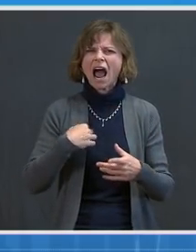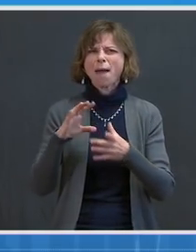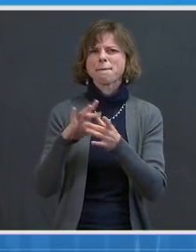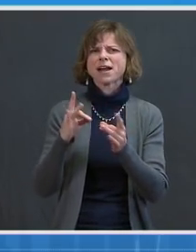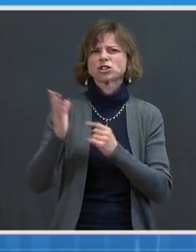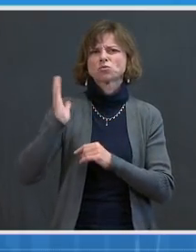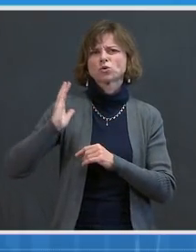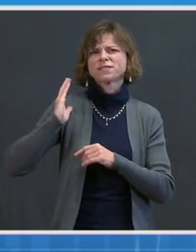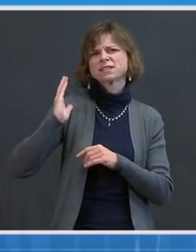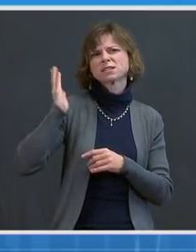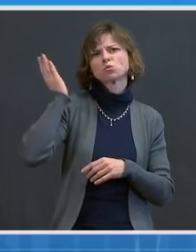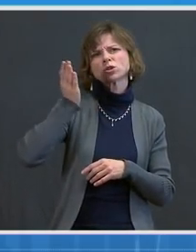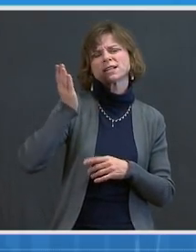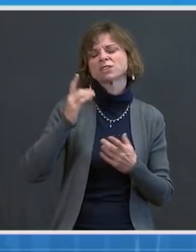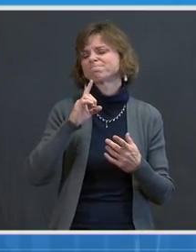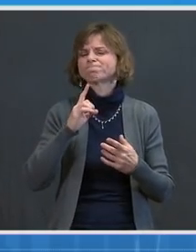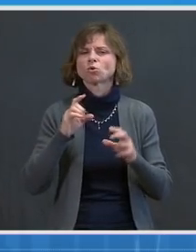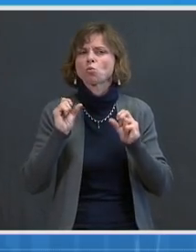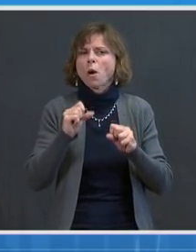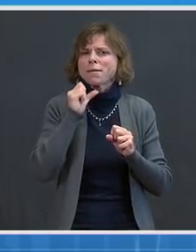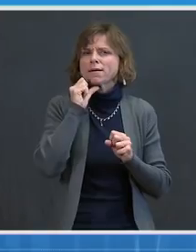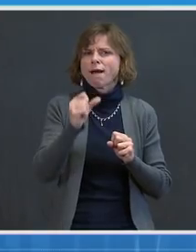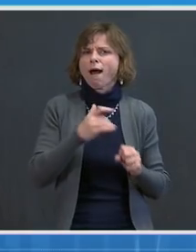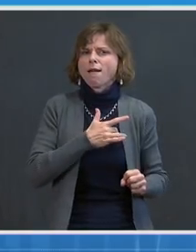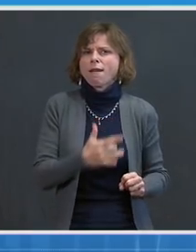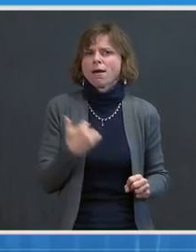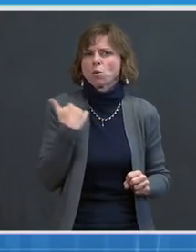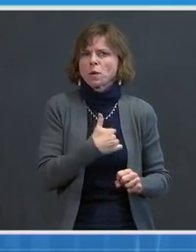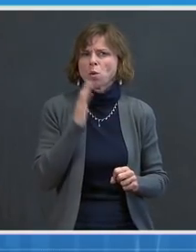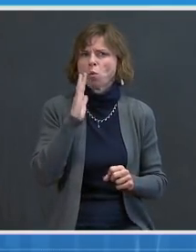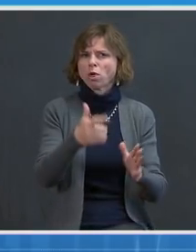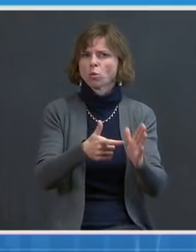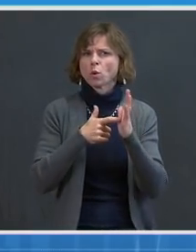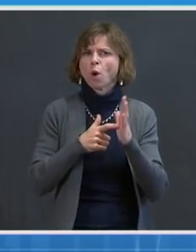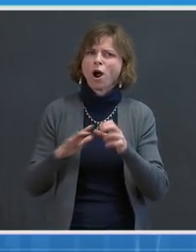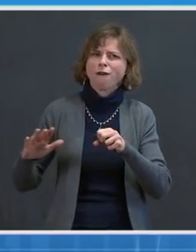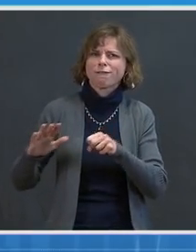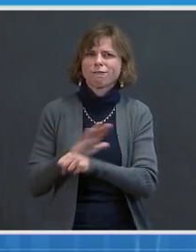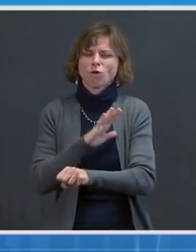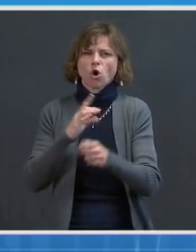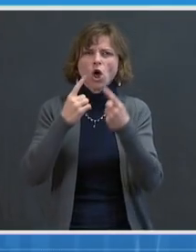it is unlikely that we will require a full efficacy study